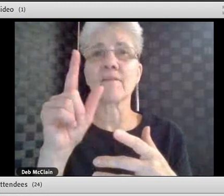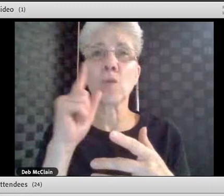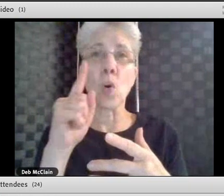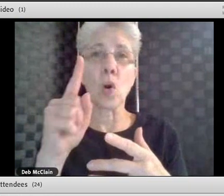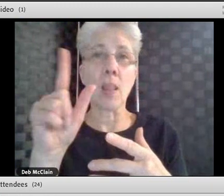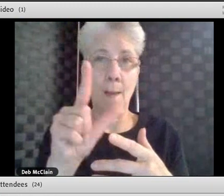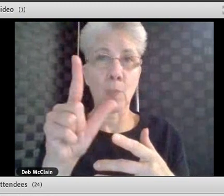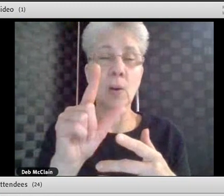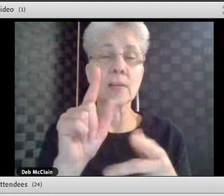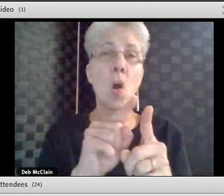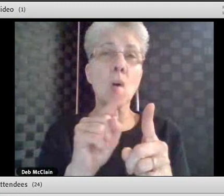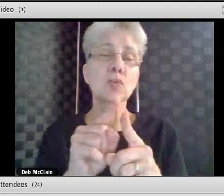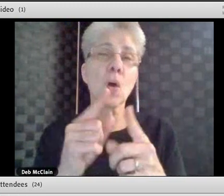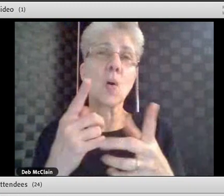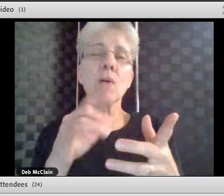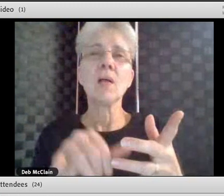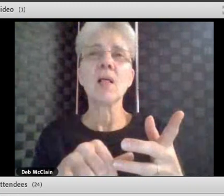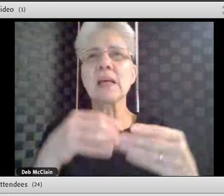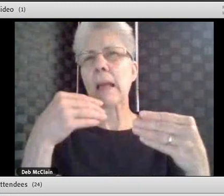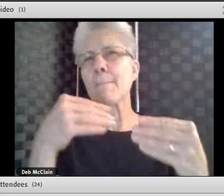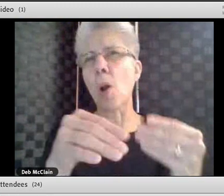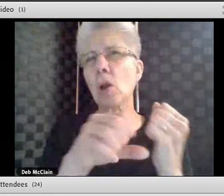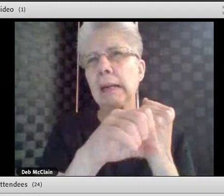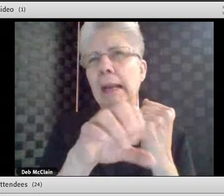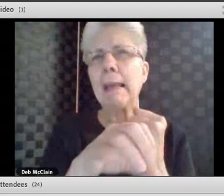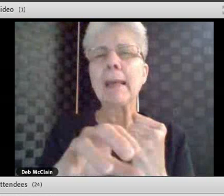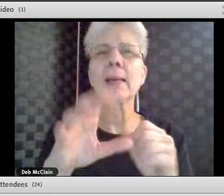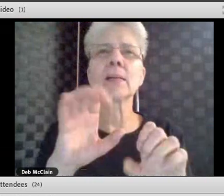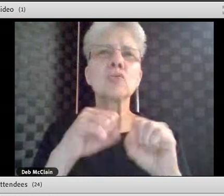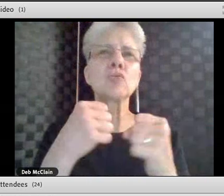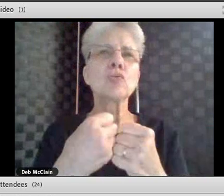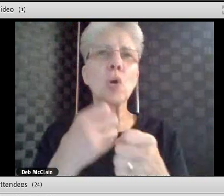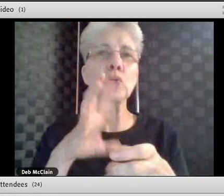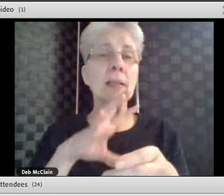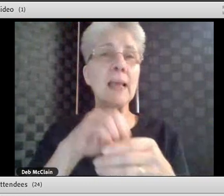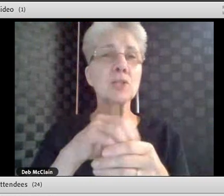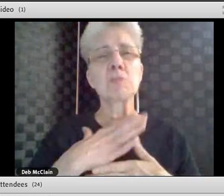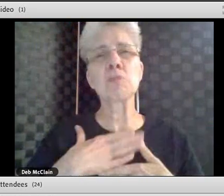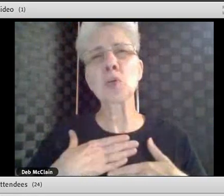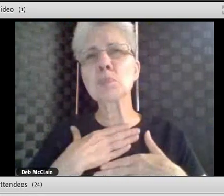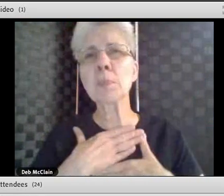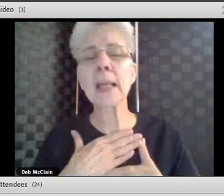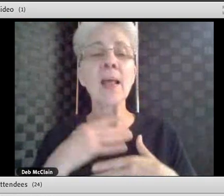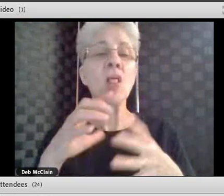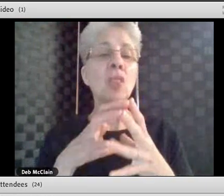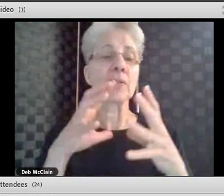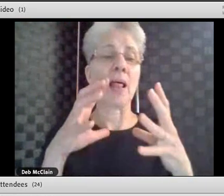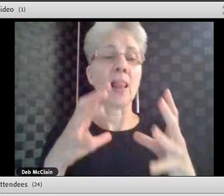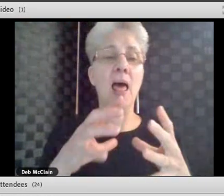it's, you know, marketing, social engagement, amusement, and there's a lot of reports of recommendations,